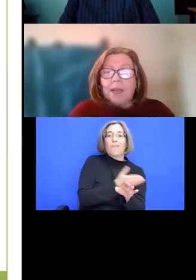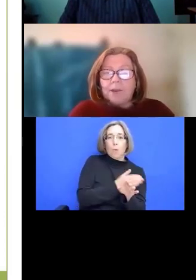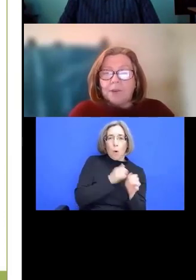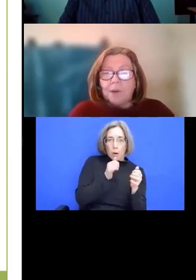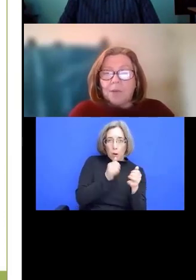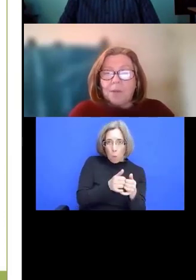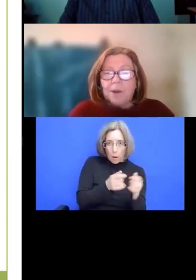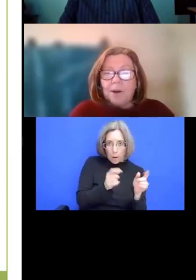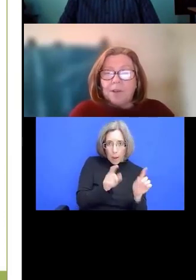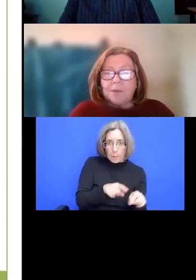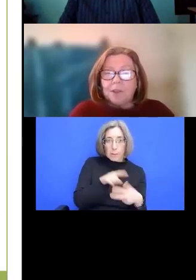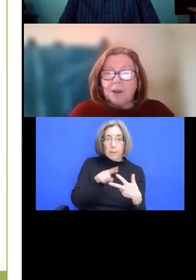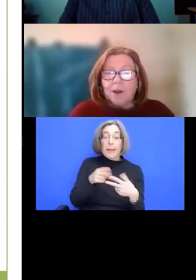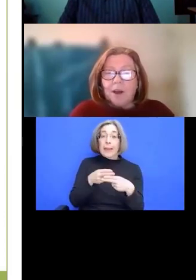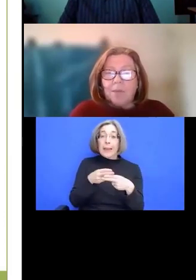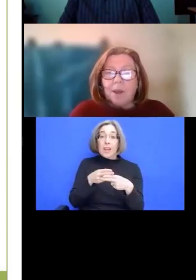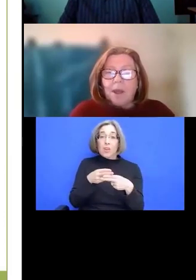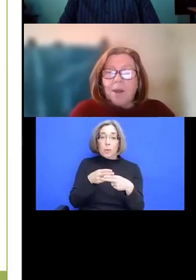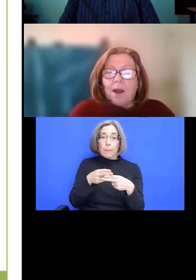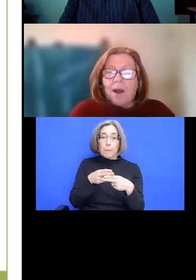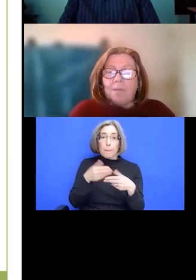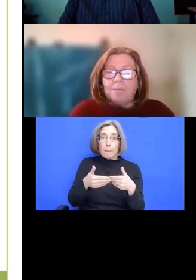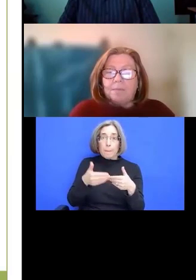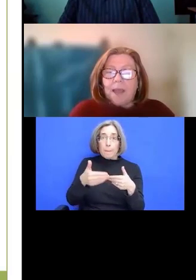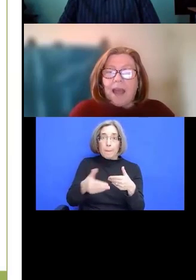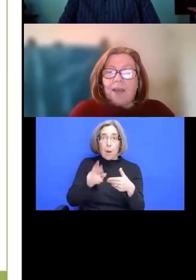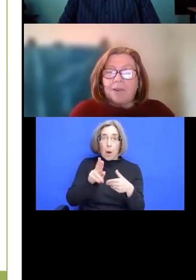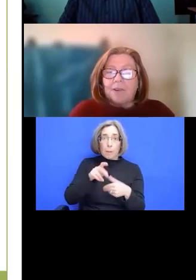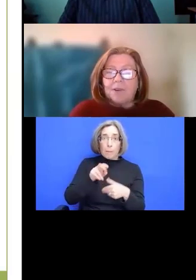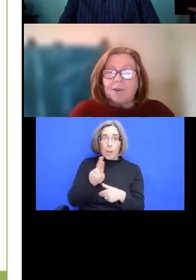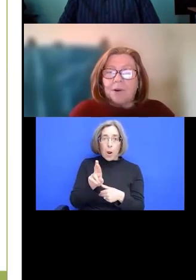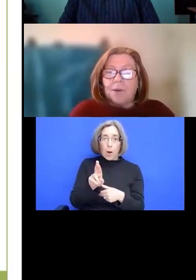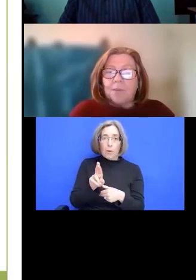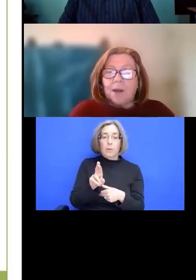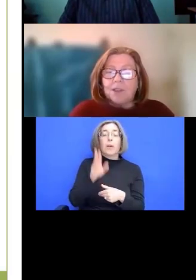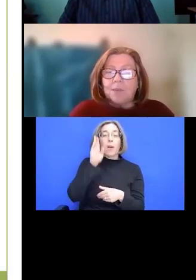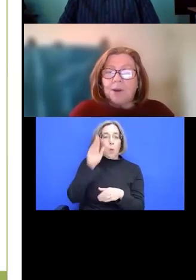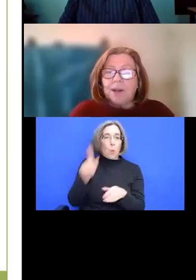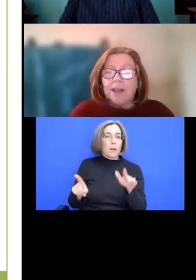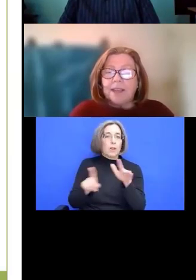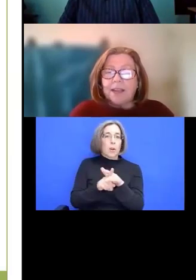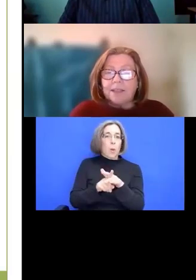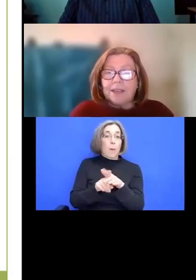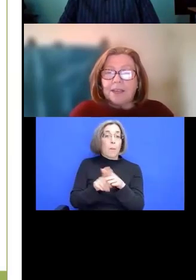Interim RPPRs will show up after your project period has ended